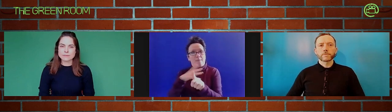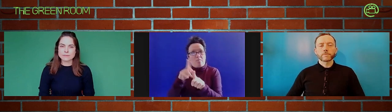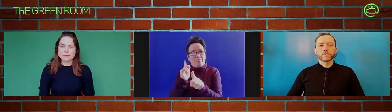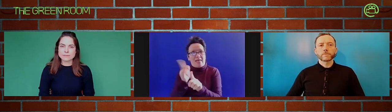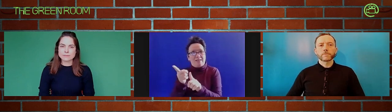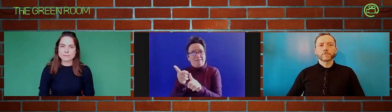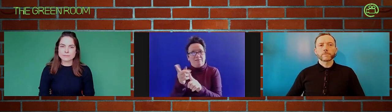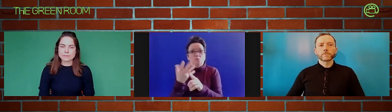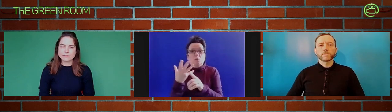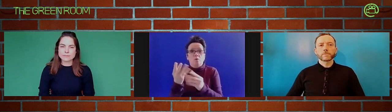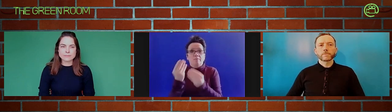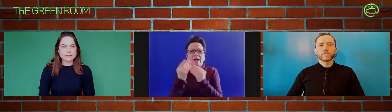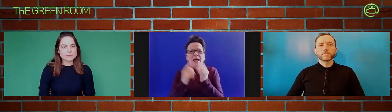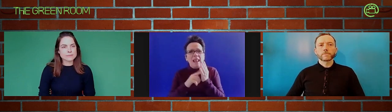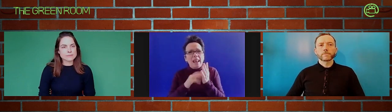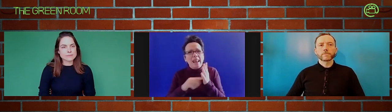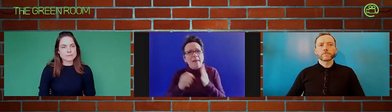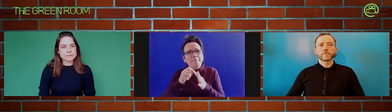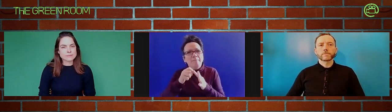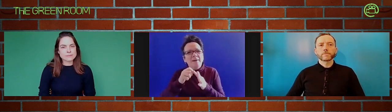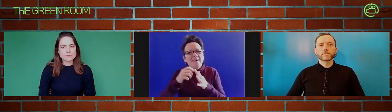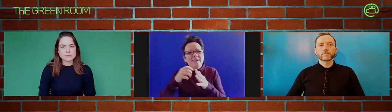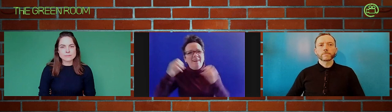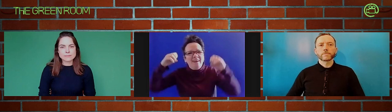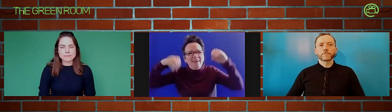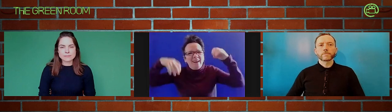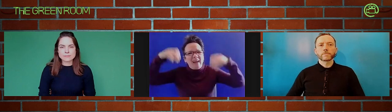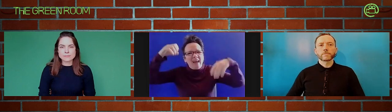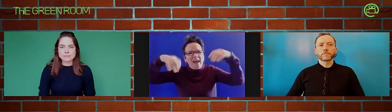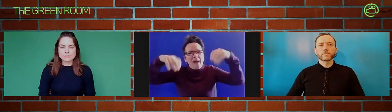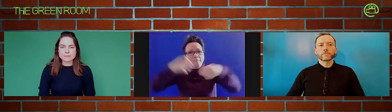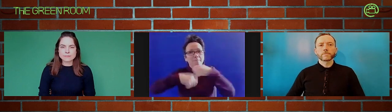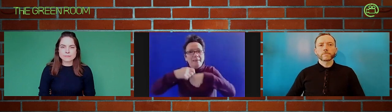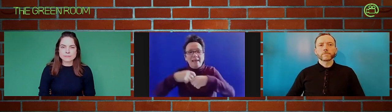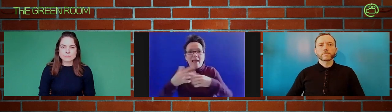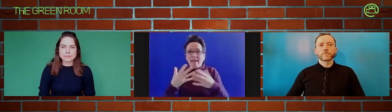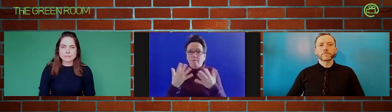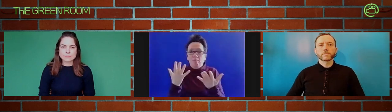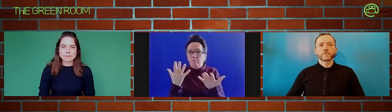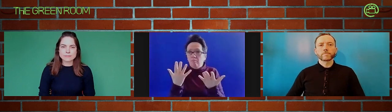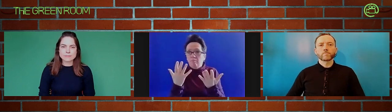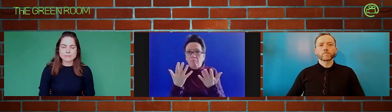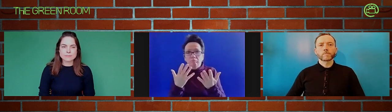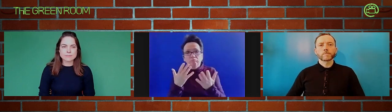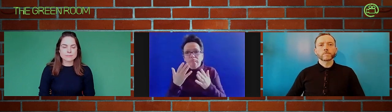the lampy stuff kind of became my bread and butter and I've just learned the craft by doing